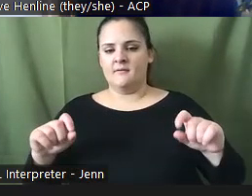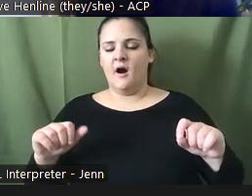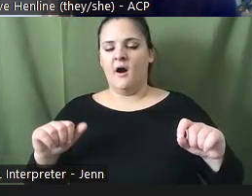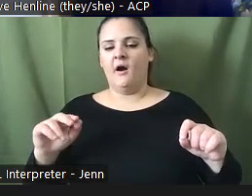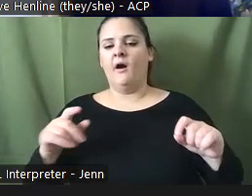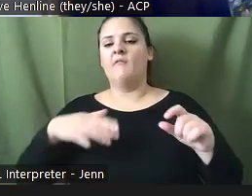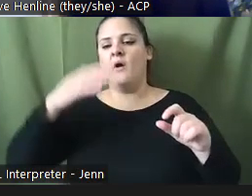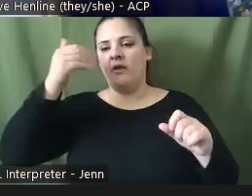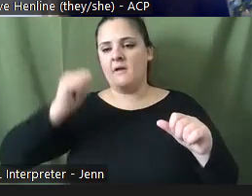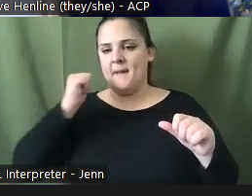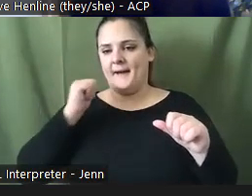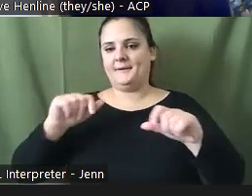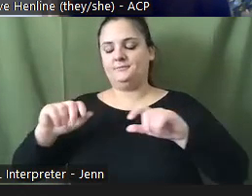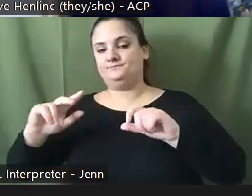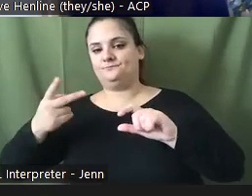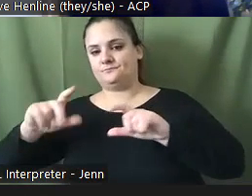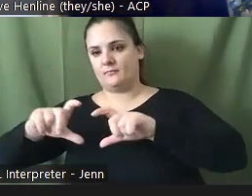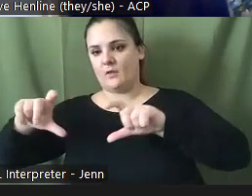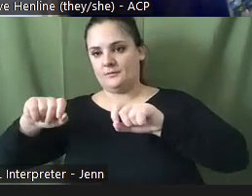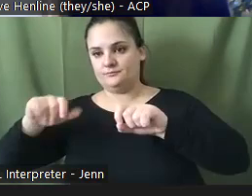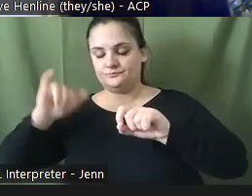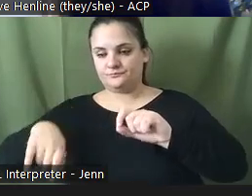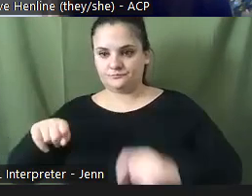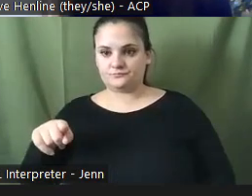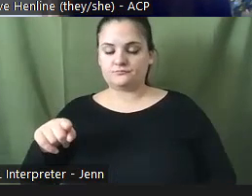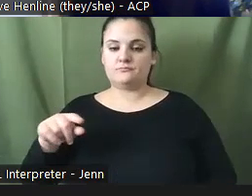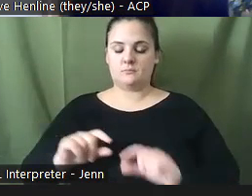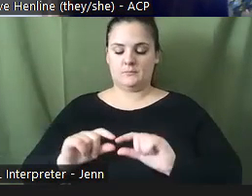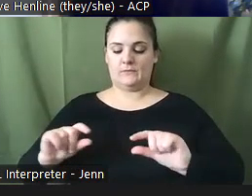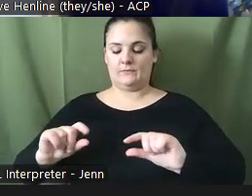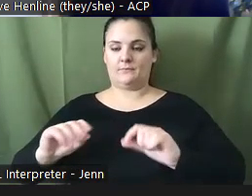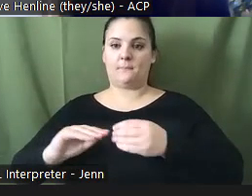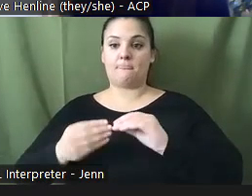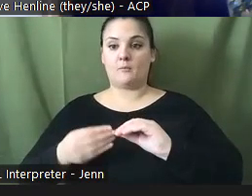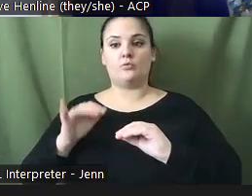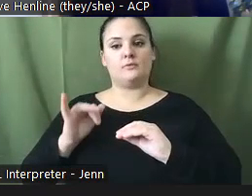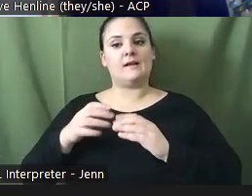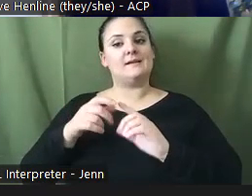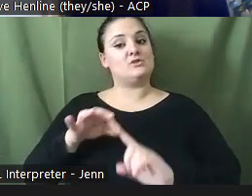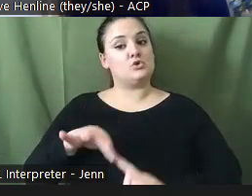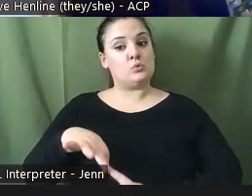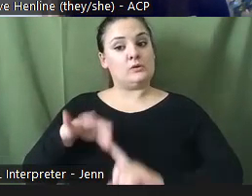participant, including children. They receive their own card and their own authorization number.